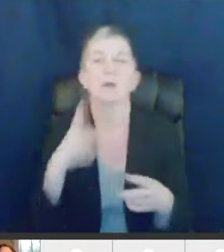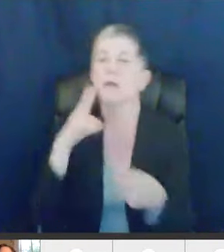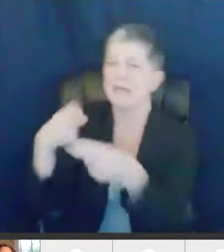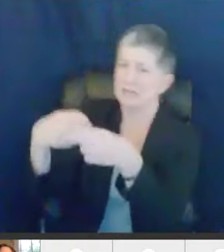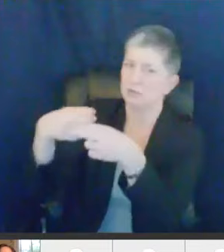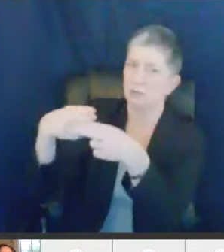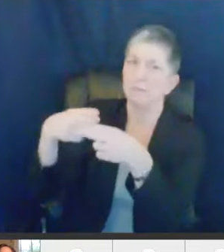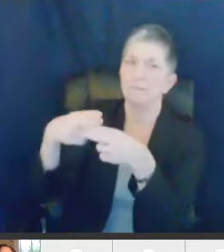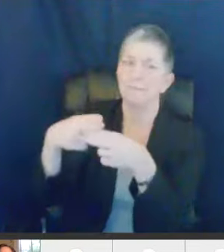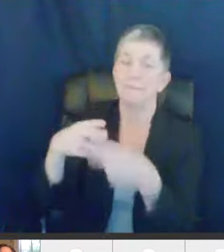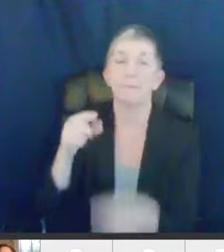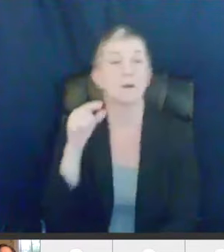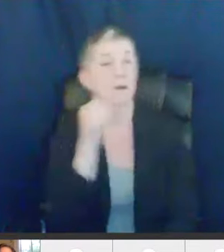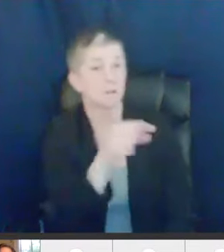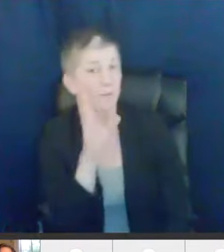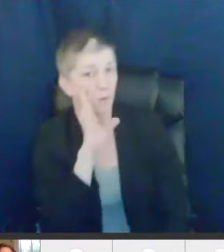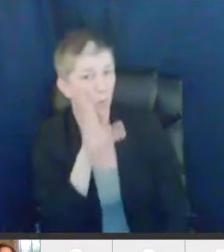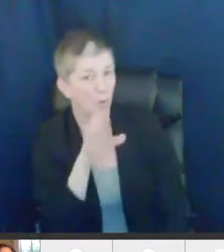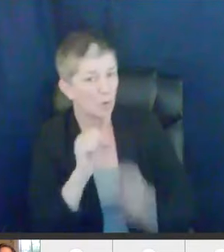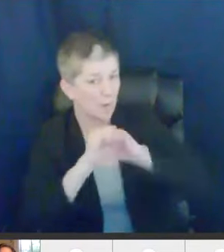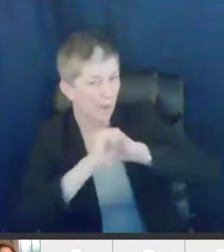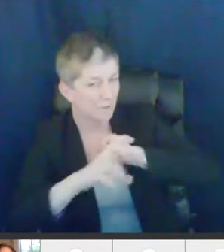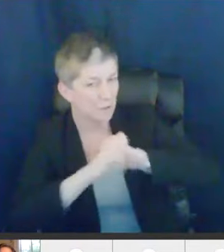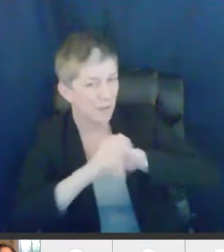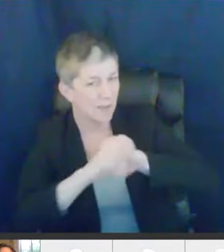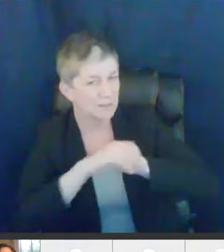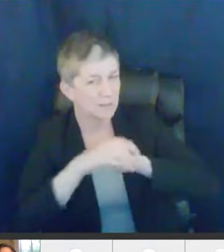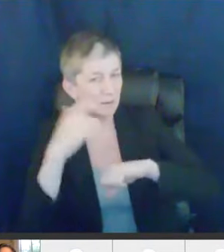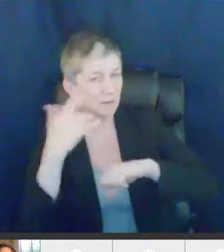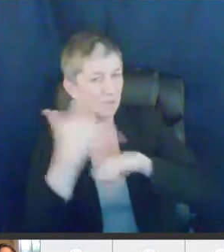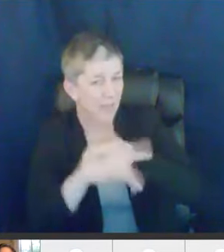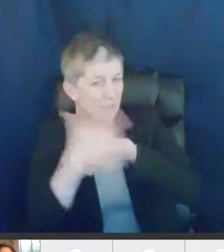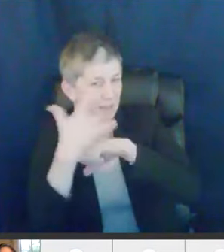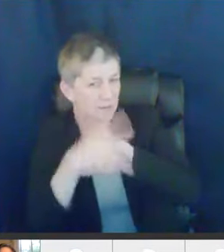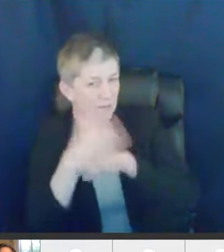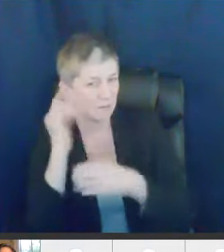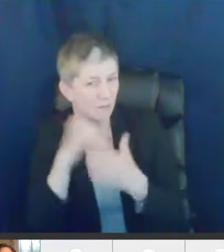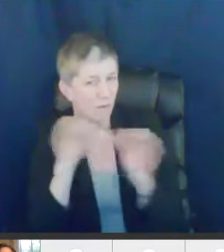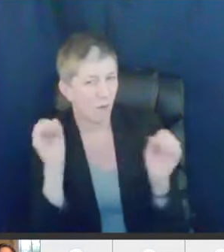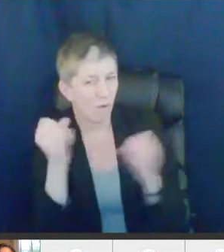you going to be advertising a vacancy in that office and or and have you done